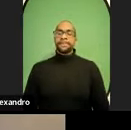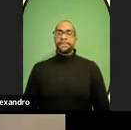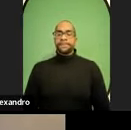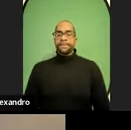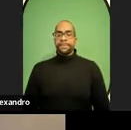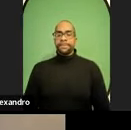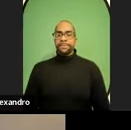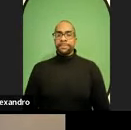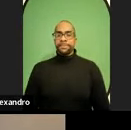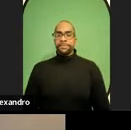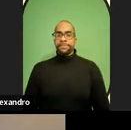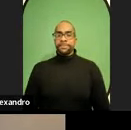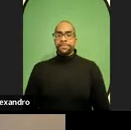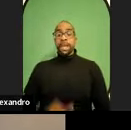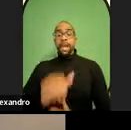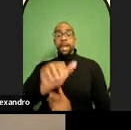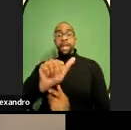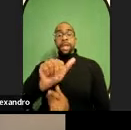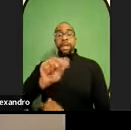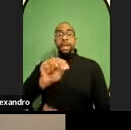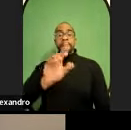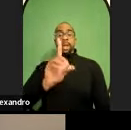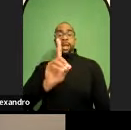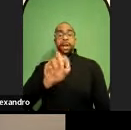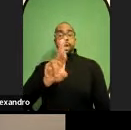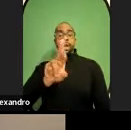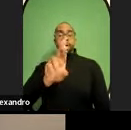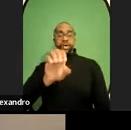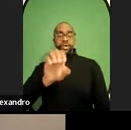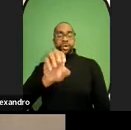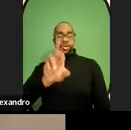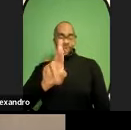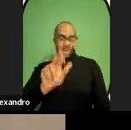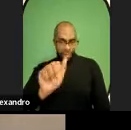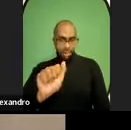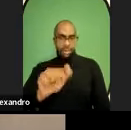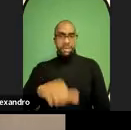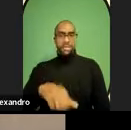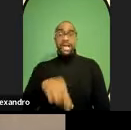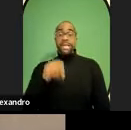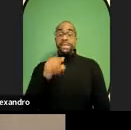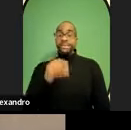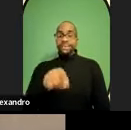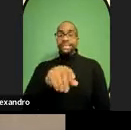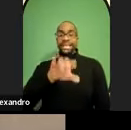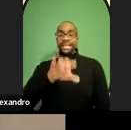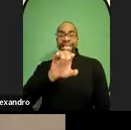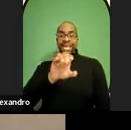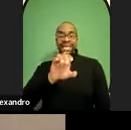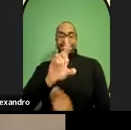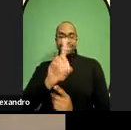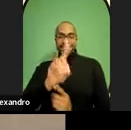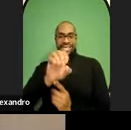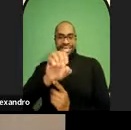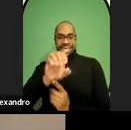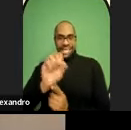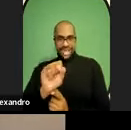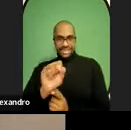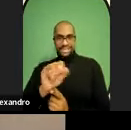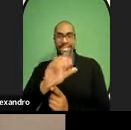dot.edu, okay, Einstein mIT.edu. or I am or I enjoy it so it's dot.edu, okay, Einstein mIT.edu. right, and it's so it's Andrea, and Dr. . EA dot d